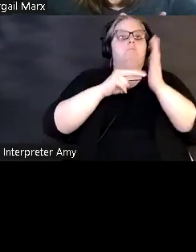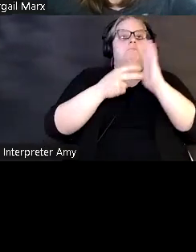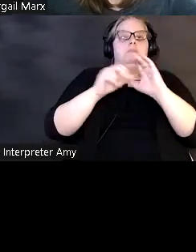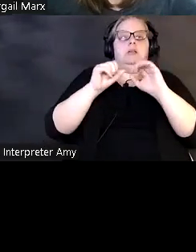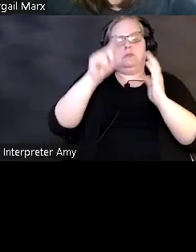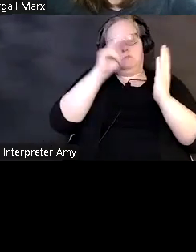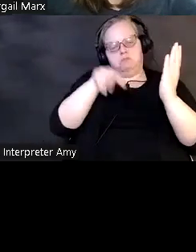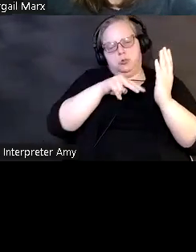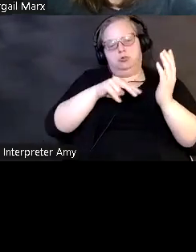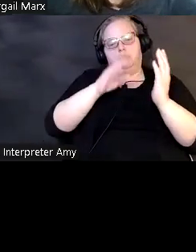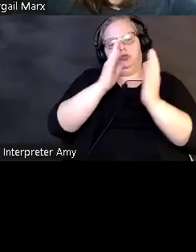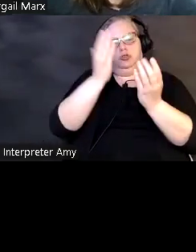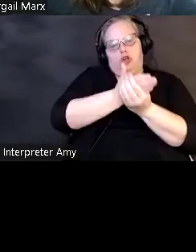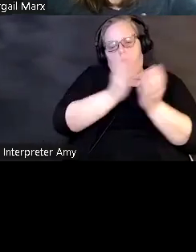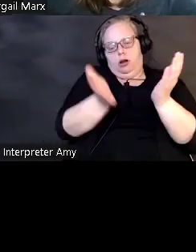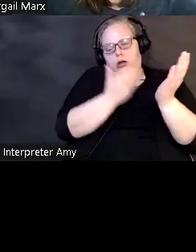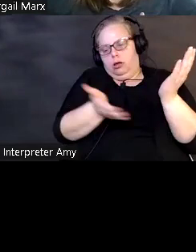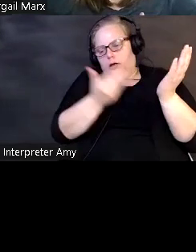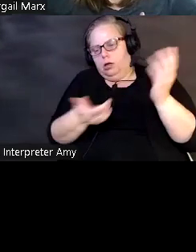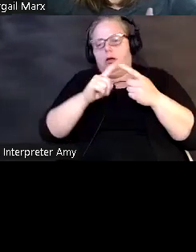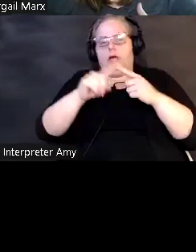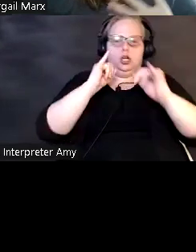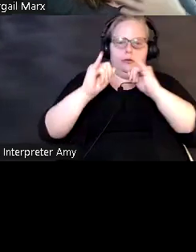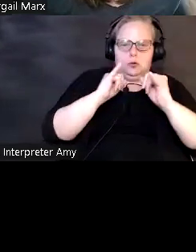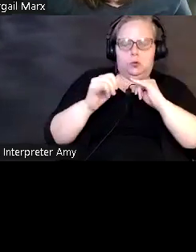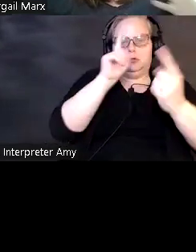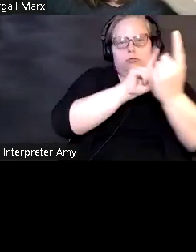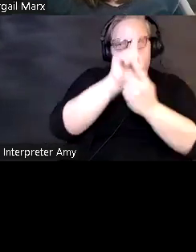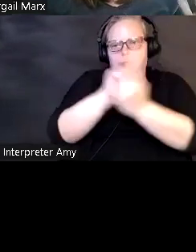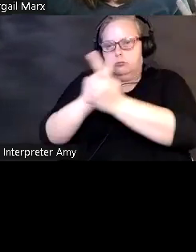and doing interviews, because you really need to look at both for children and beginning